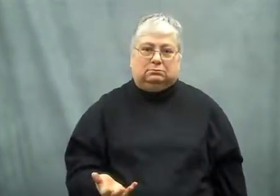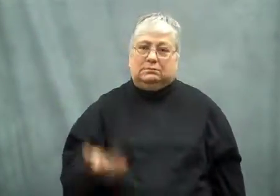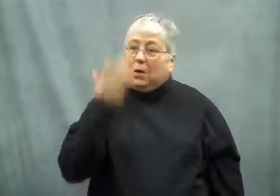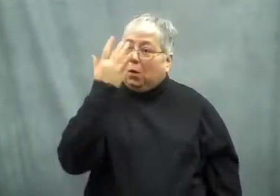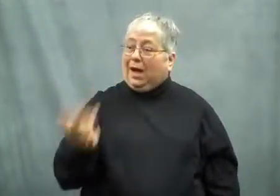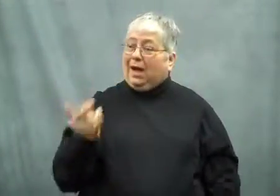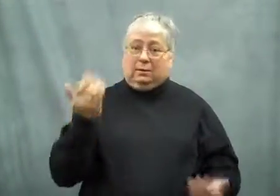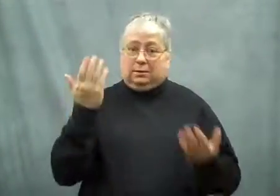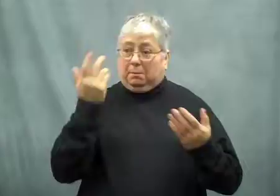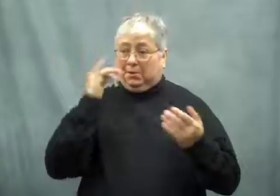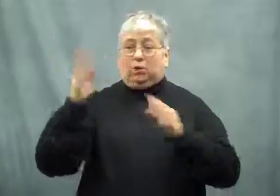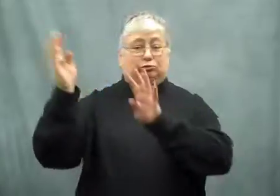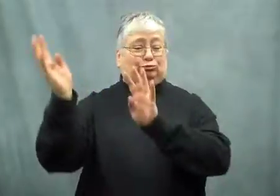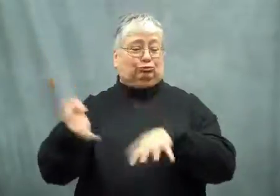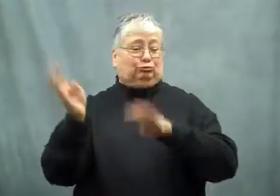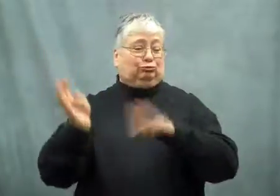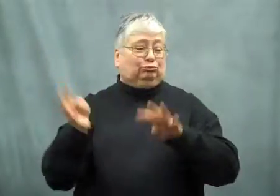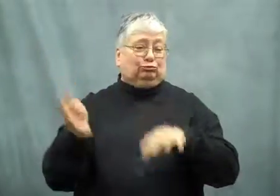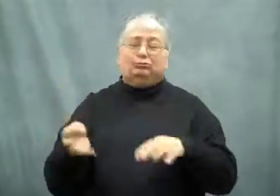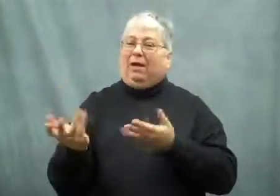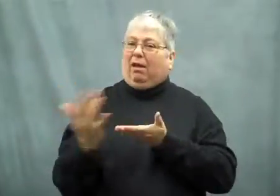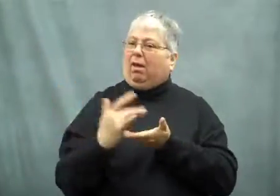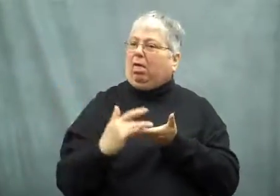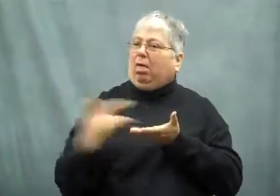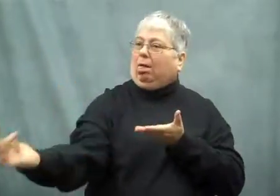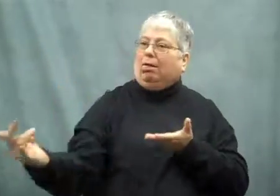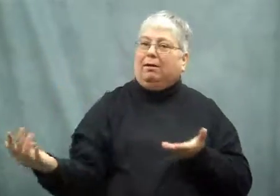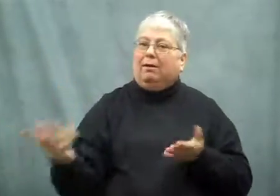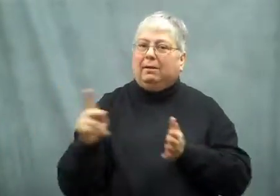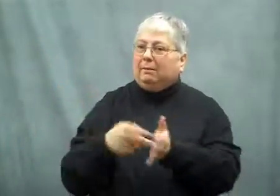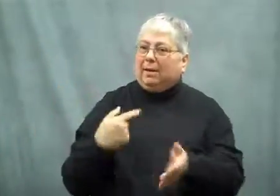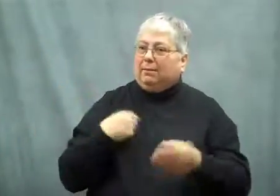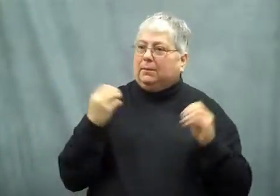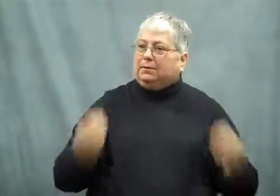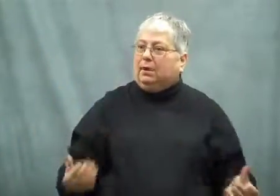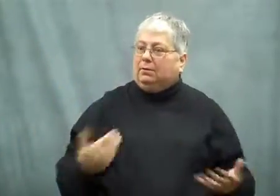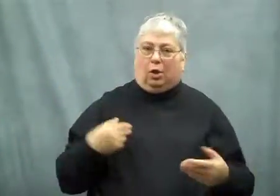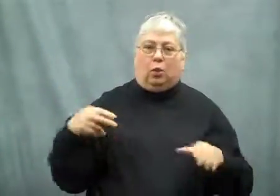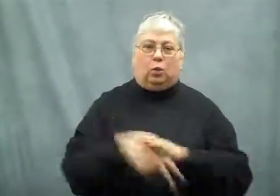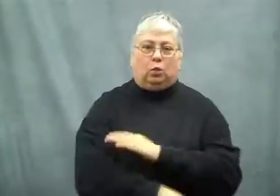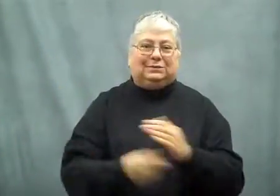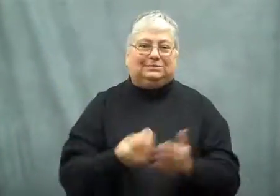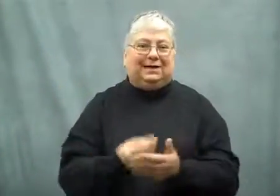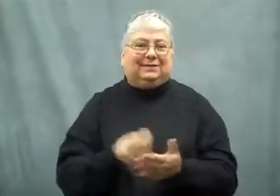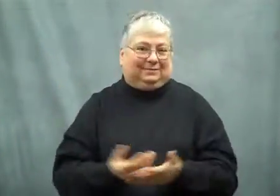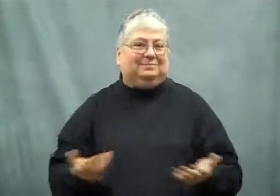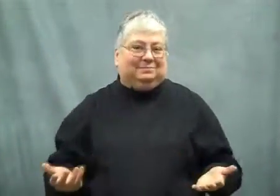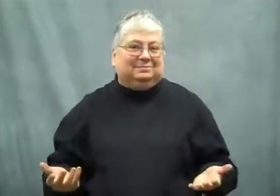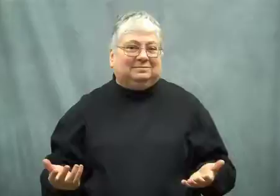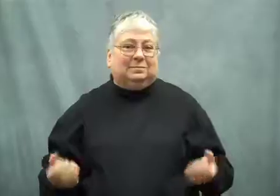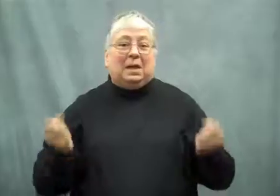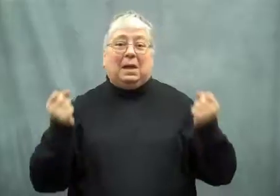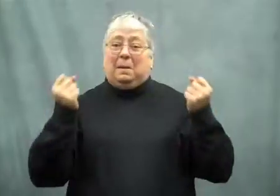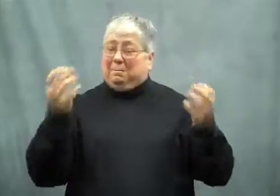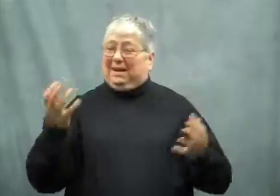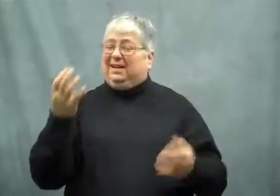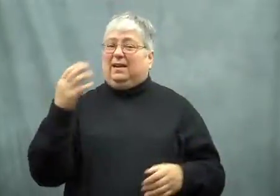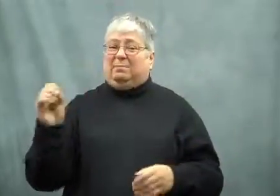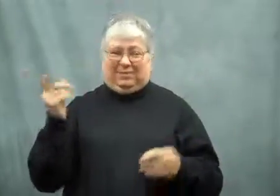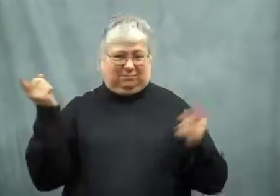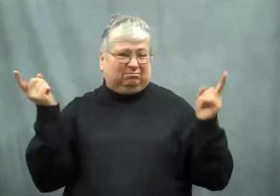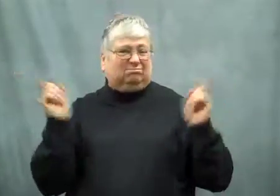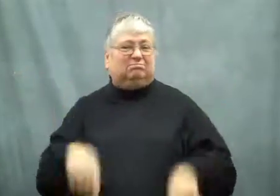People take advantage of them and download their products free, and they lose revenue.